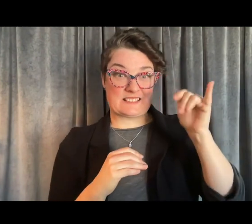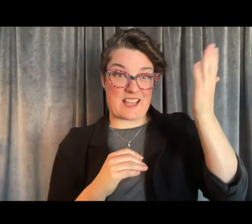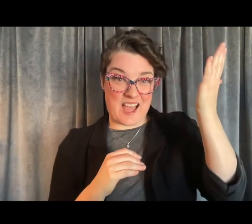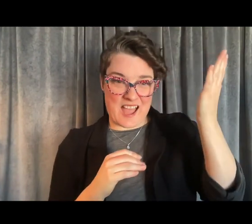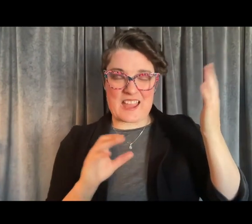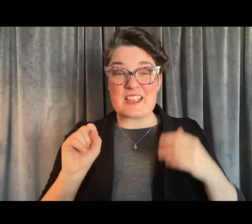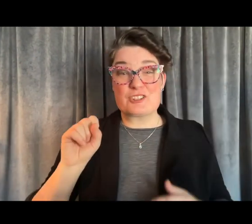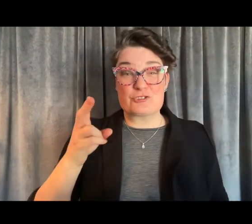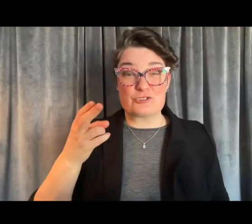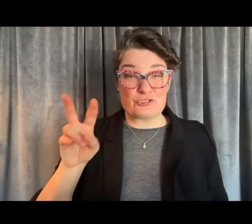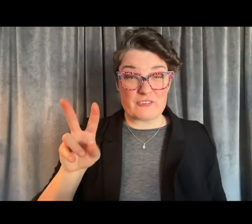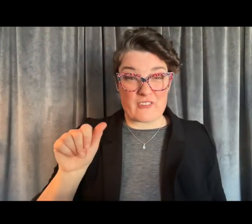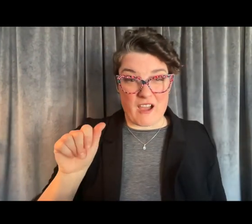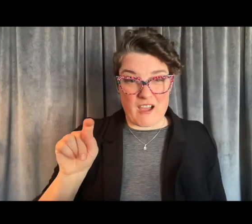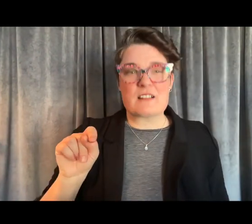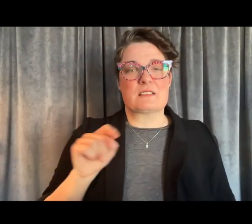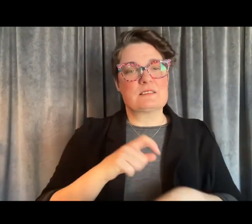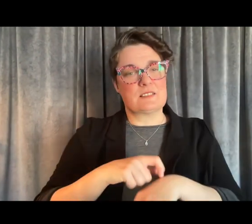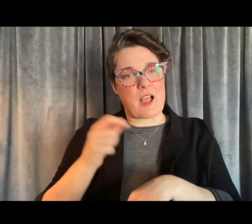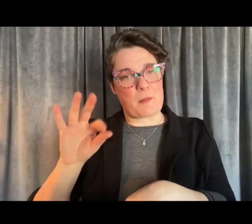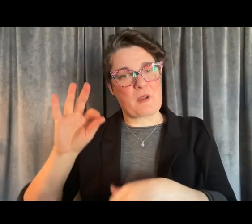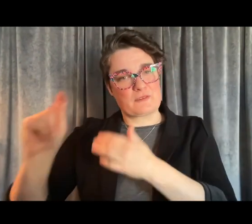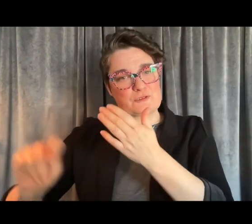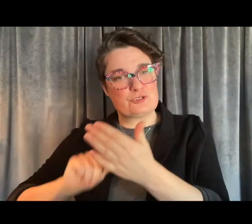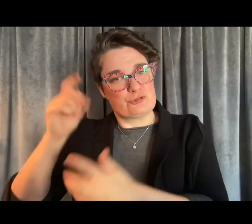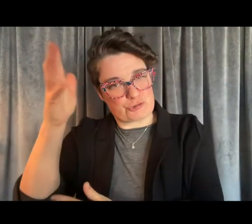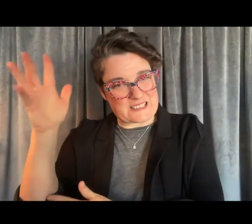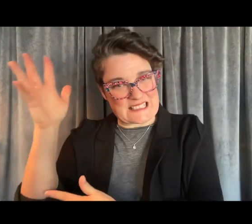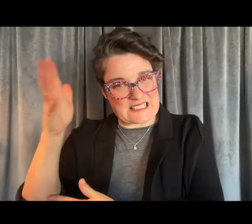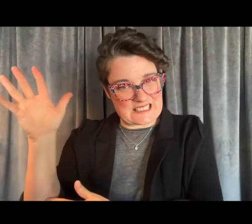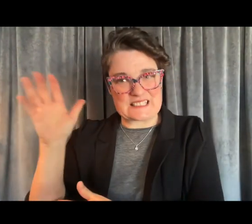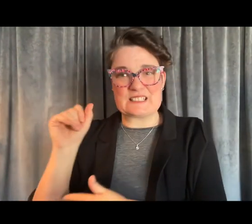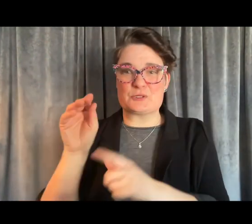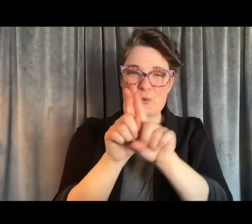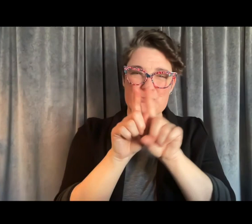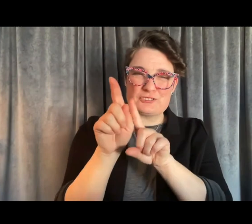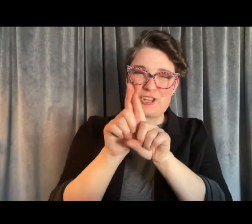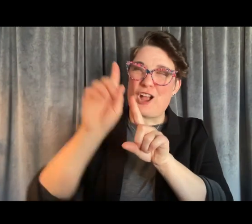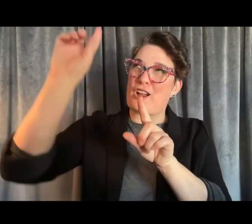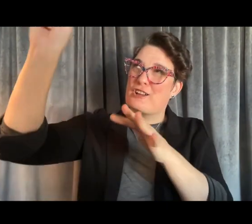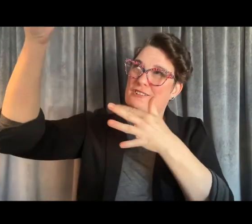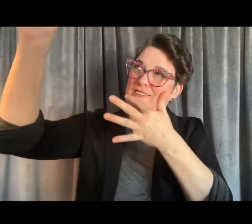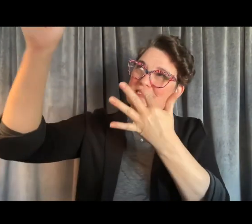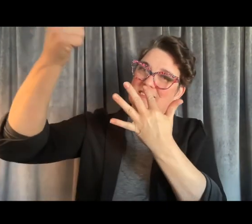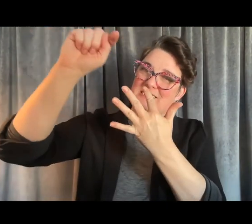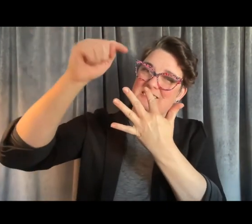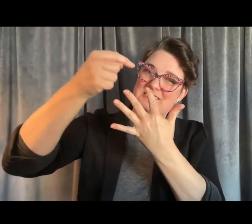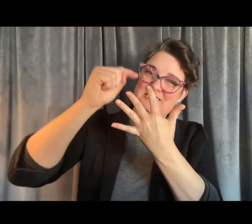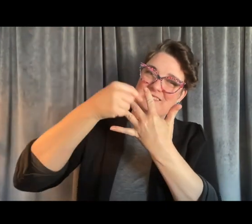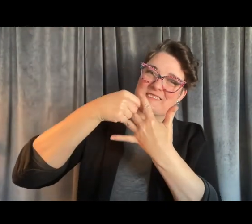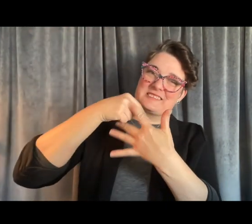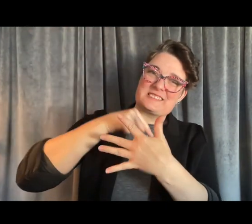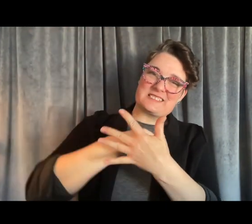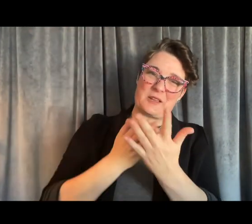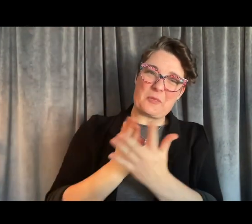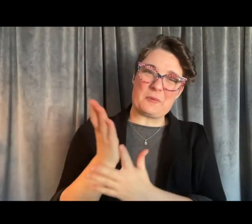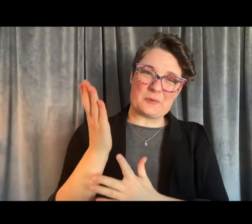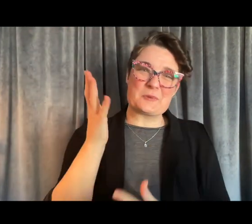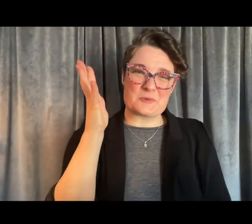And that Shvat's this time of the trees. So the stars kind of like making their way through the tree tips.